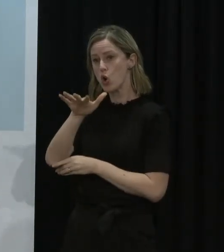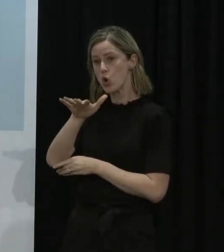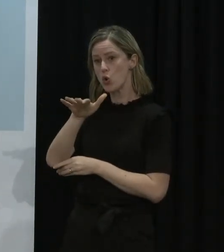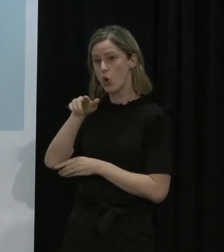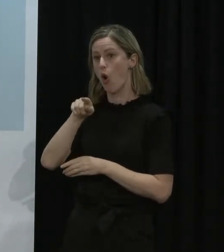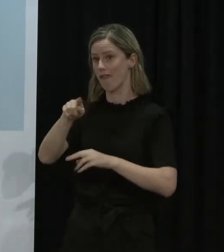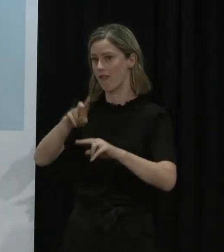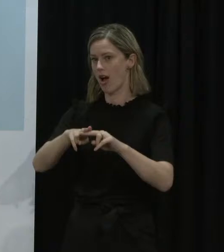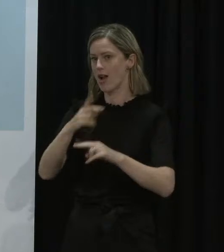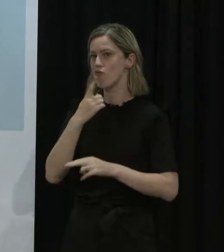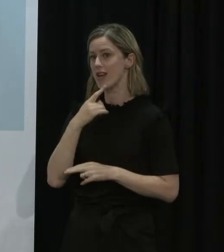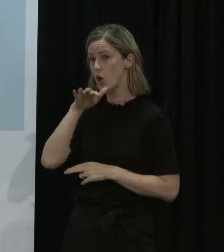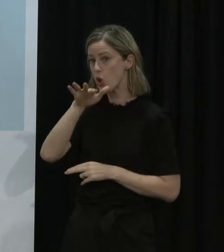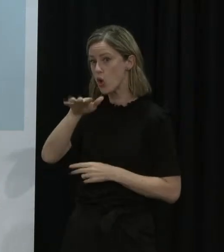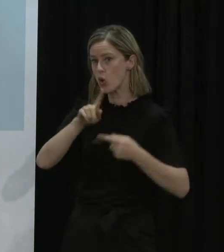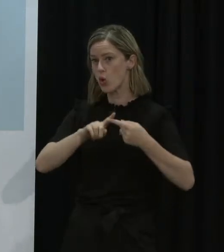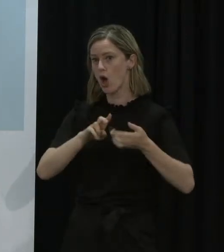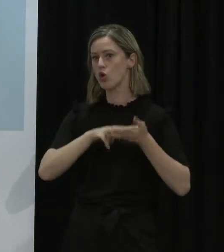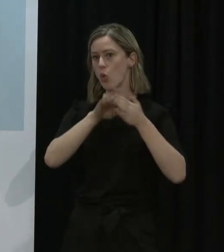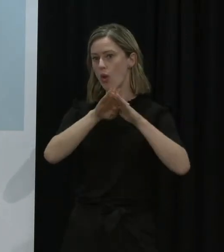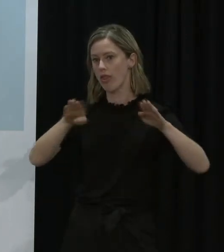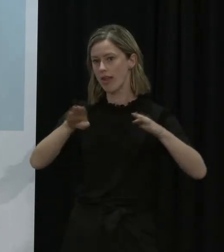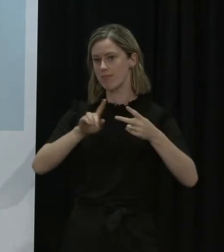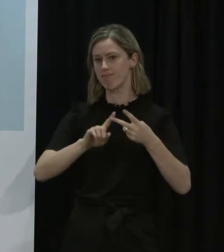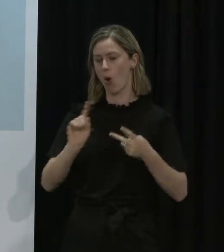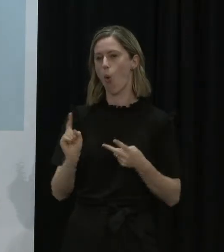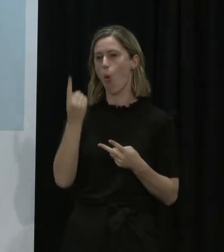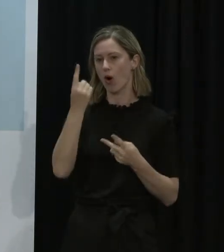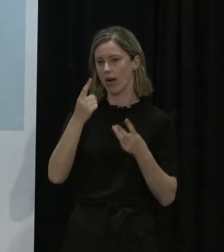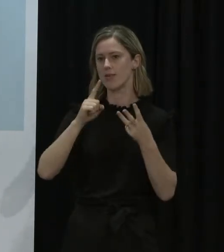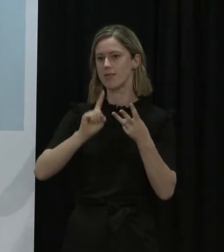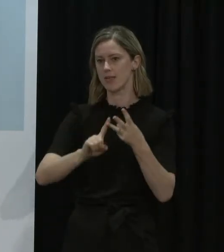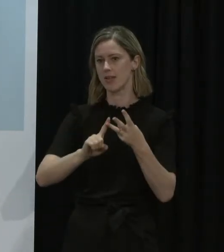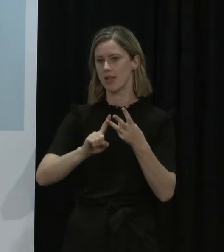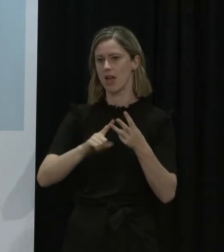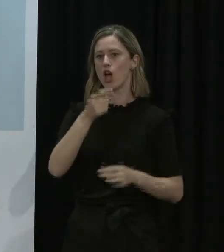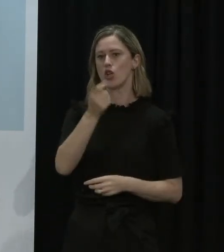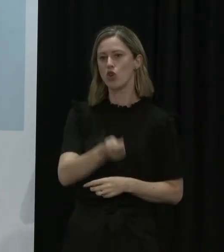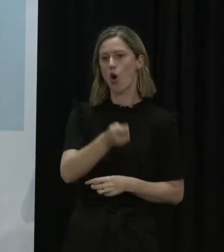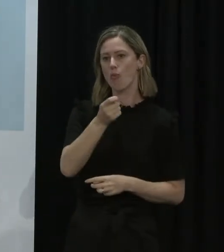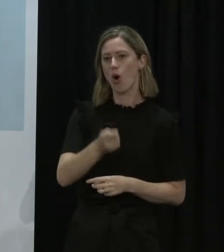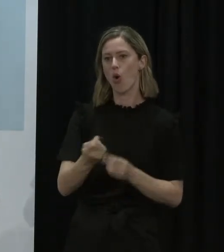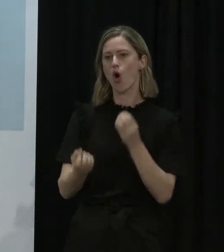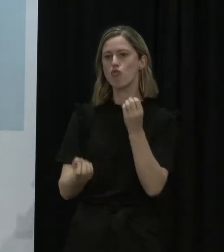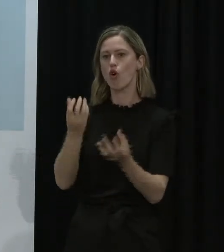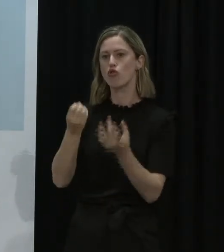weighed these factors up, I can